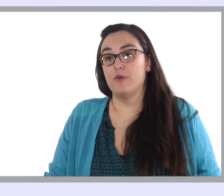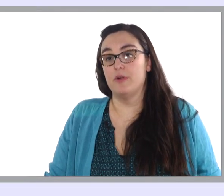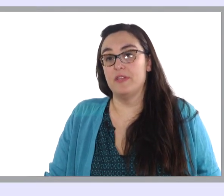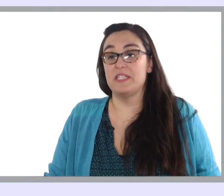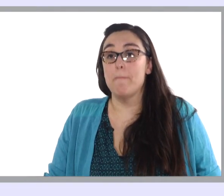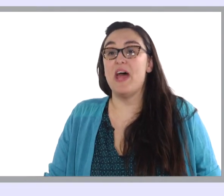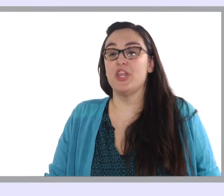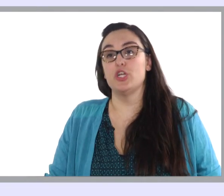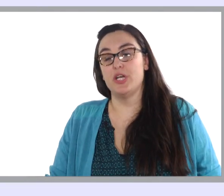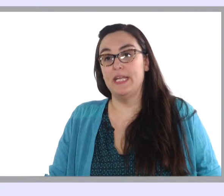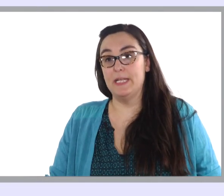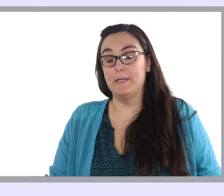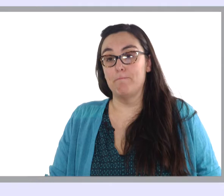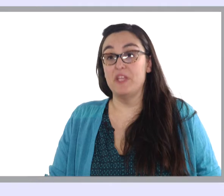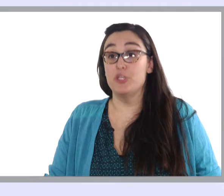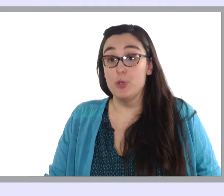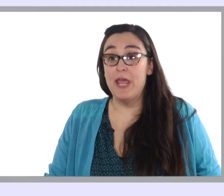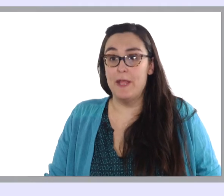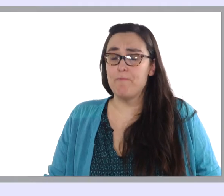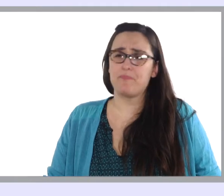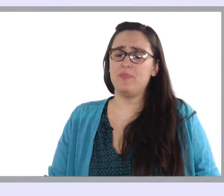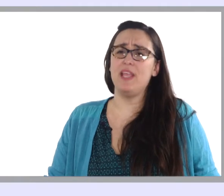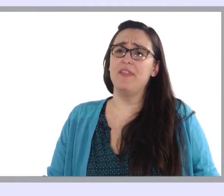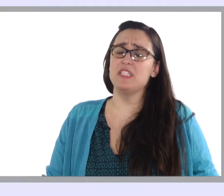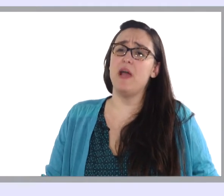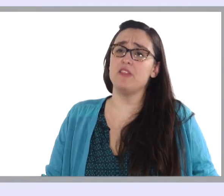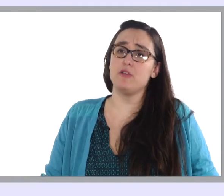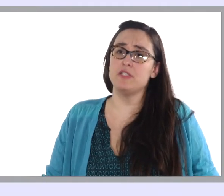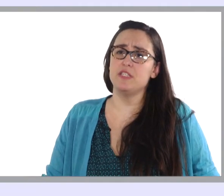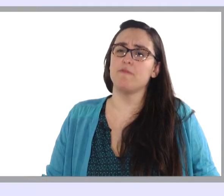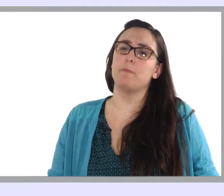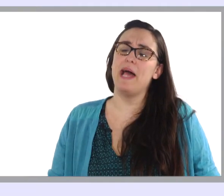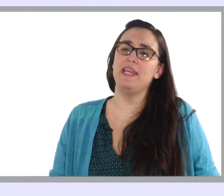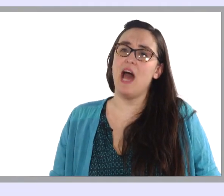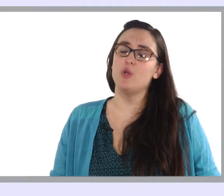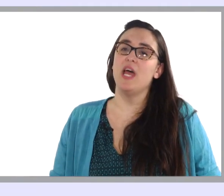for the same method in the UK. This method consist of spelling out